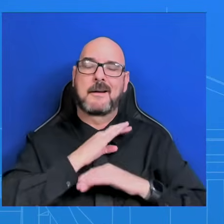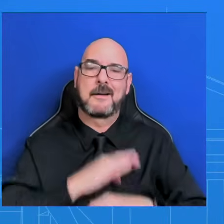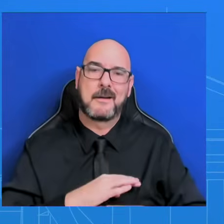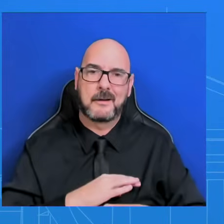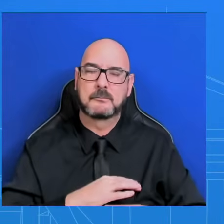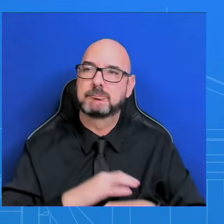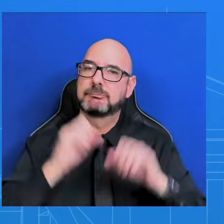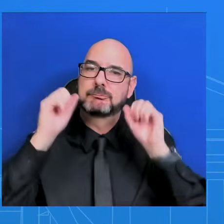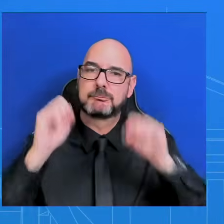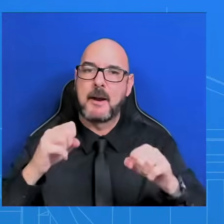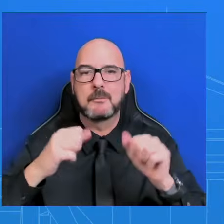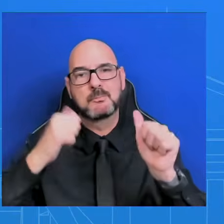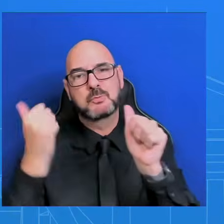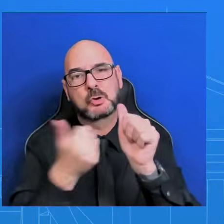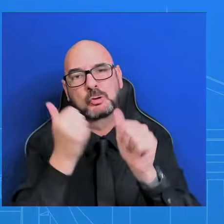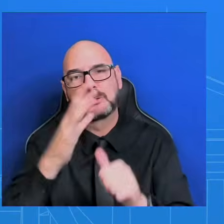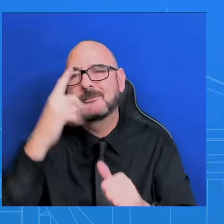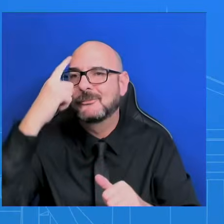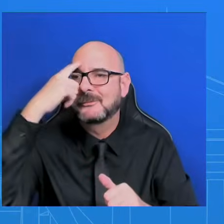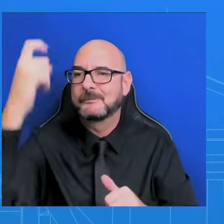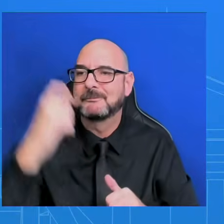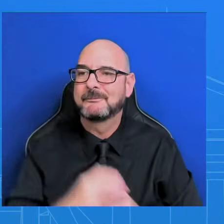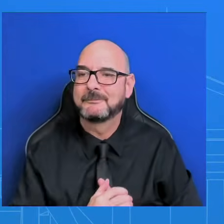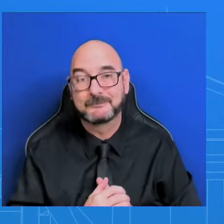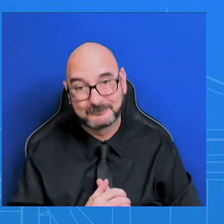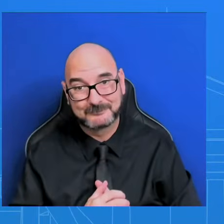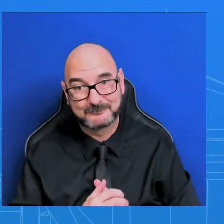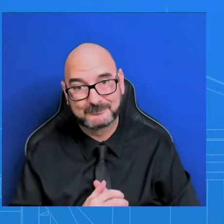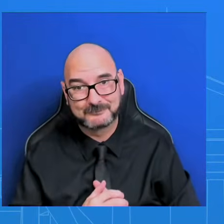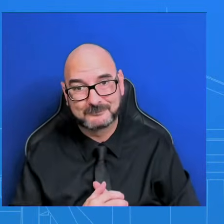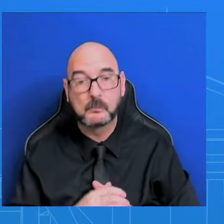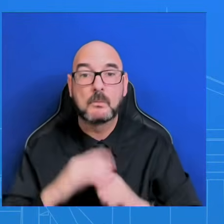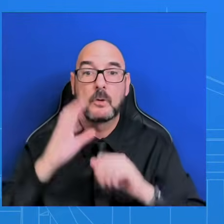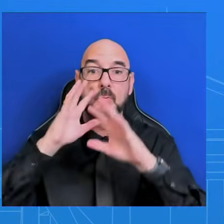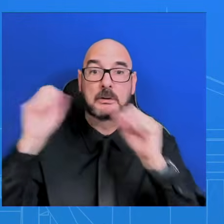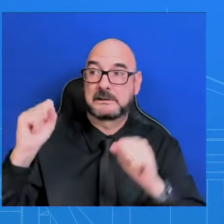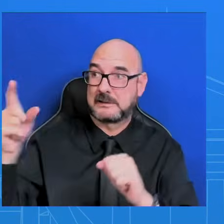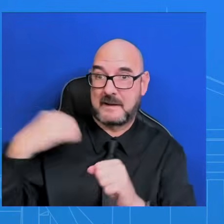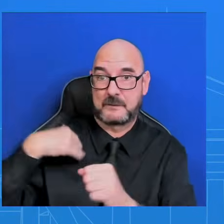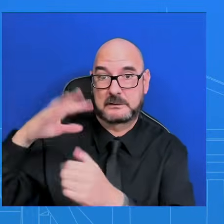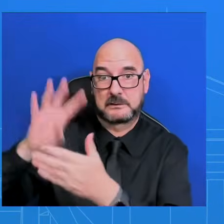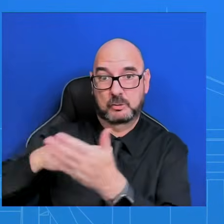obviously, his schedule this afternoon. The President knows that mayors get things done,